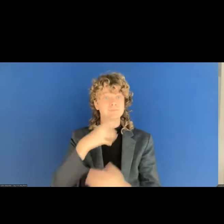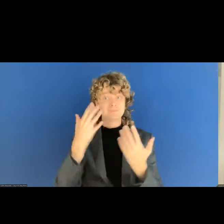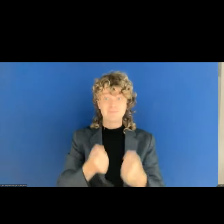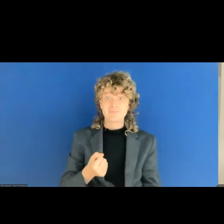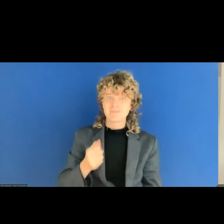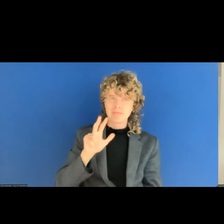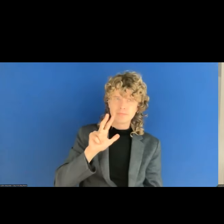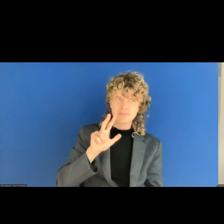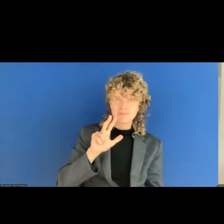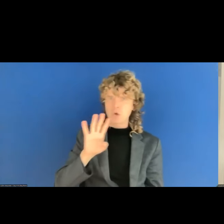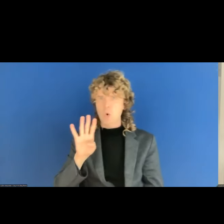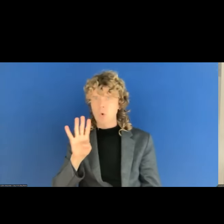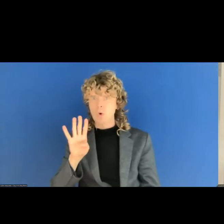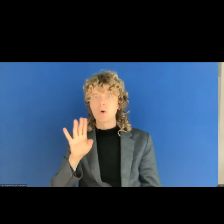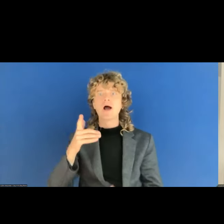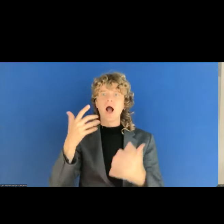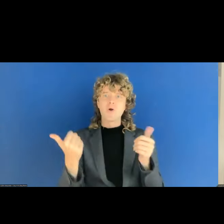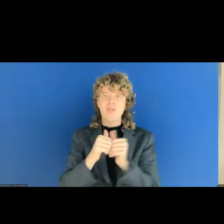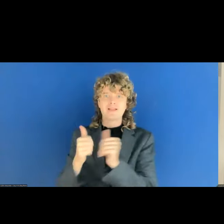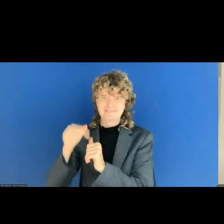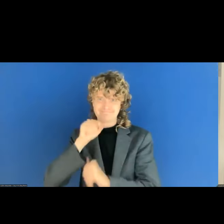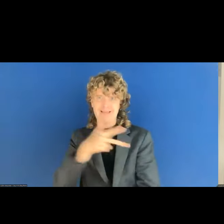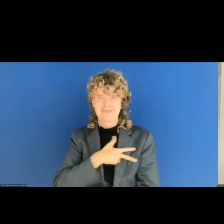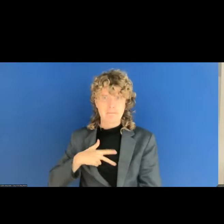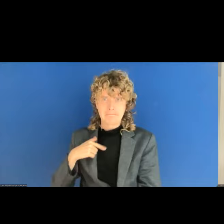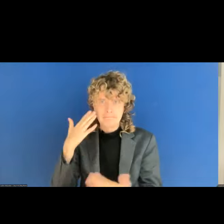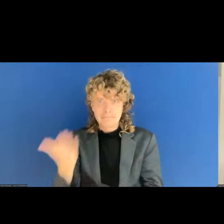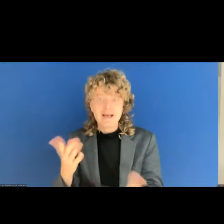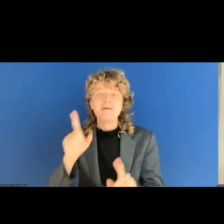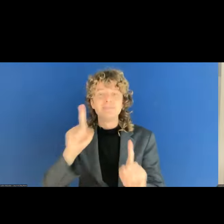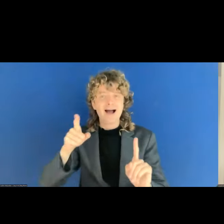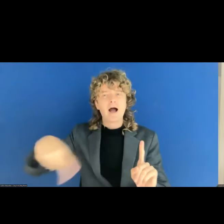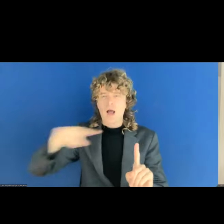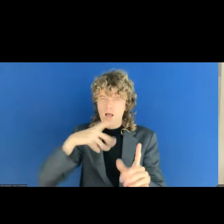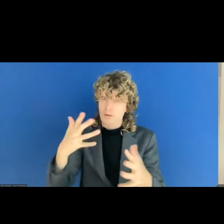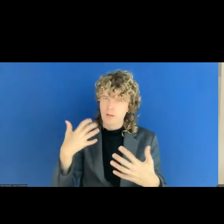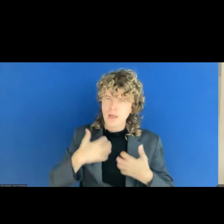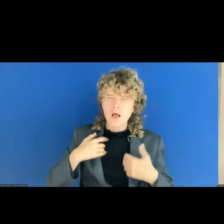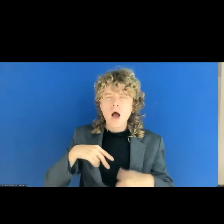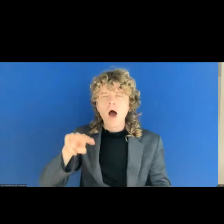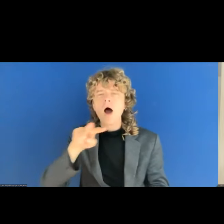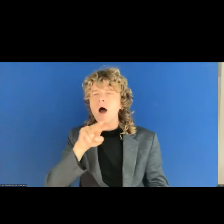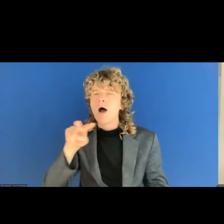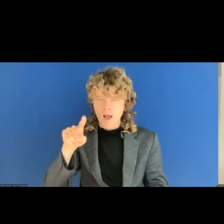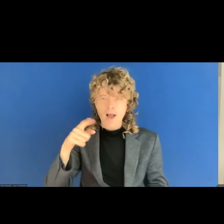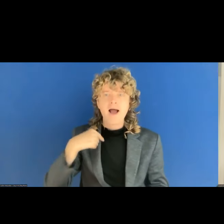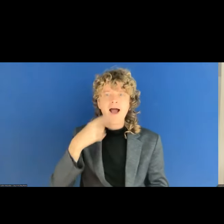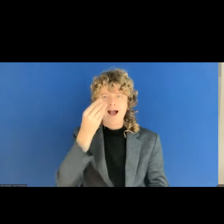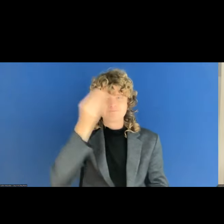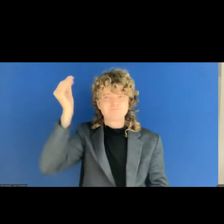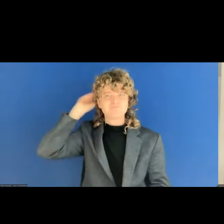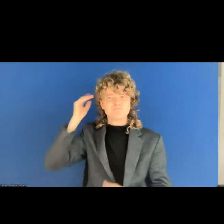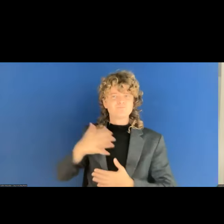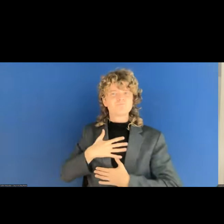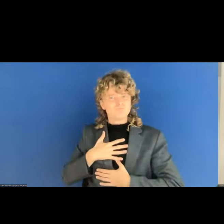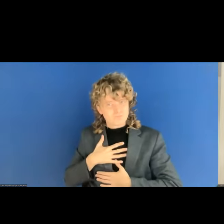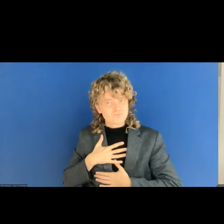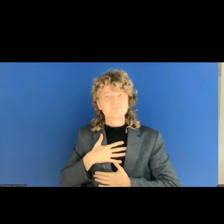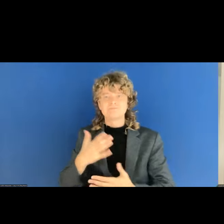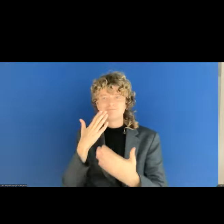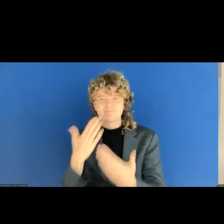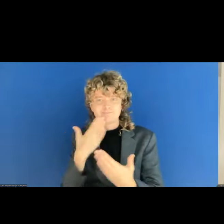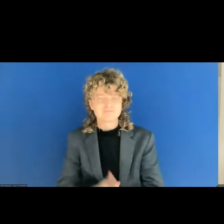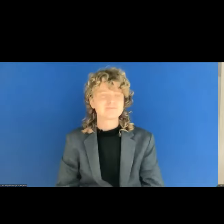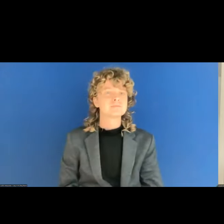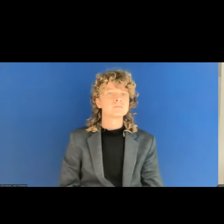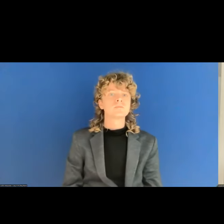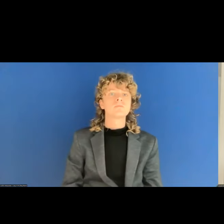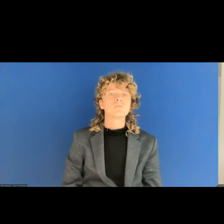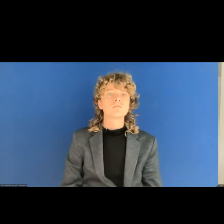very interesting. I think we're talking that yeah. Go into talks. There's one